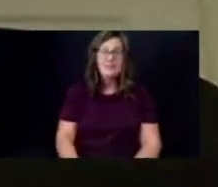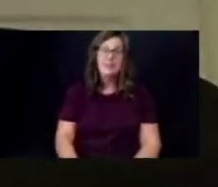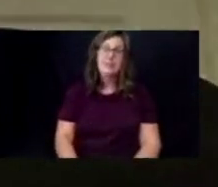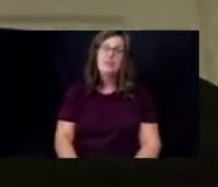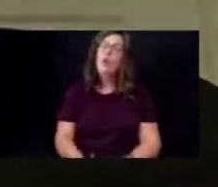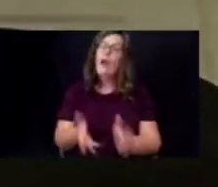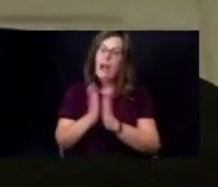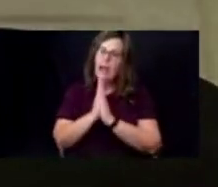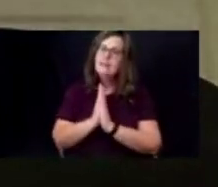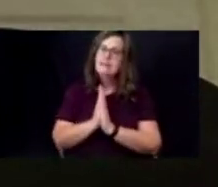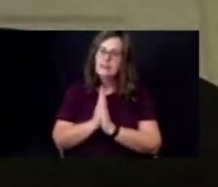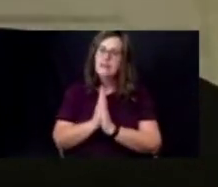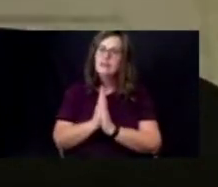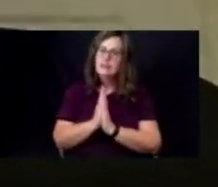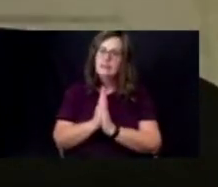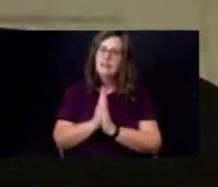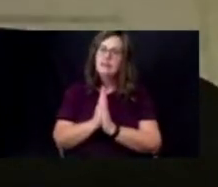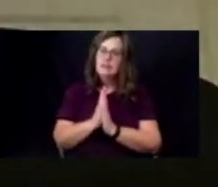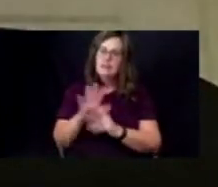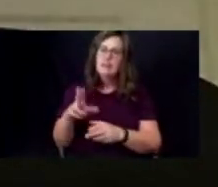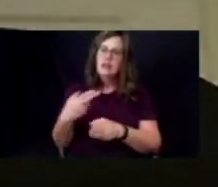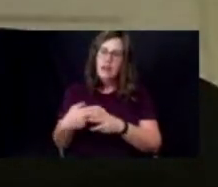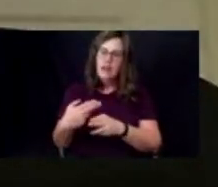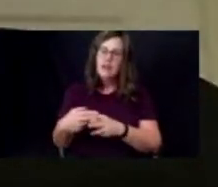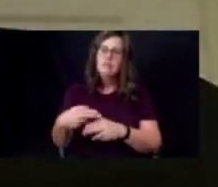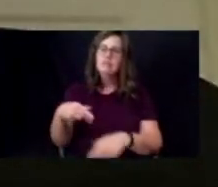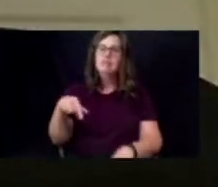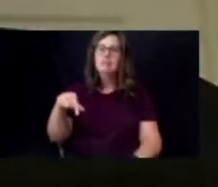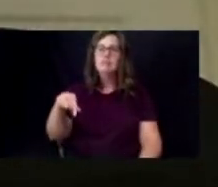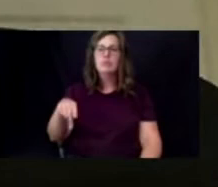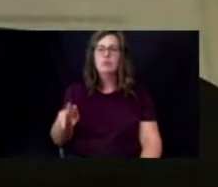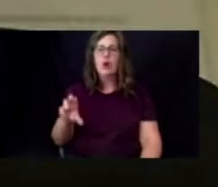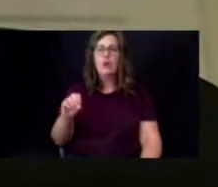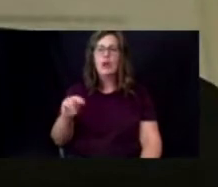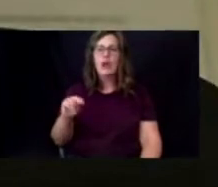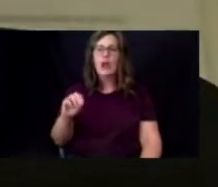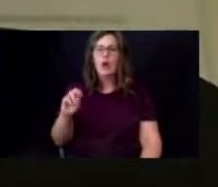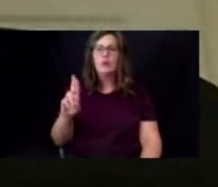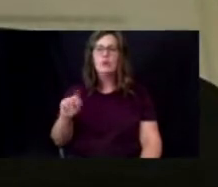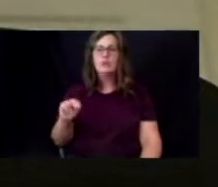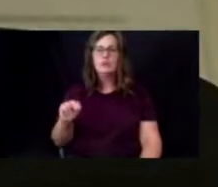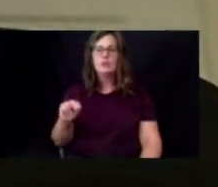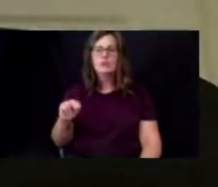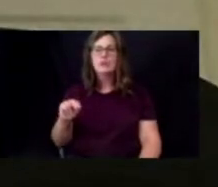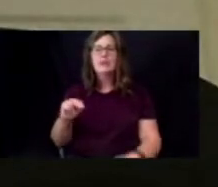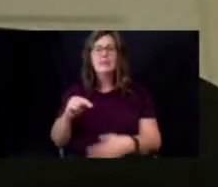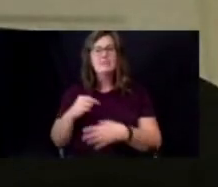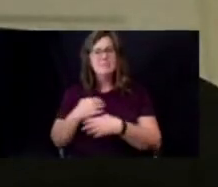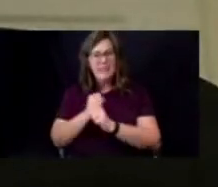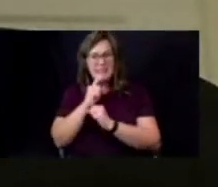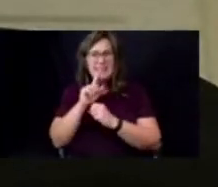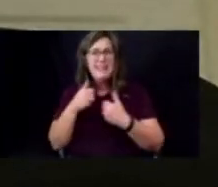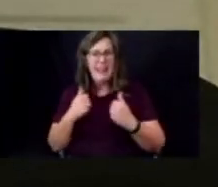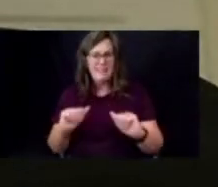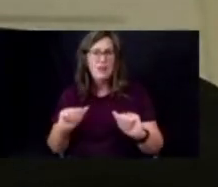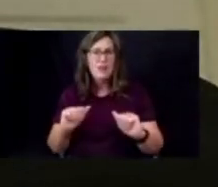obviously name and pronouns making an effort is is critical um i think most trans people know that